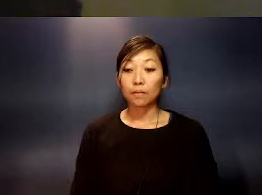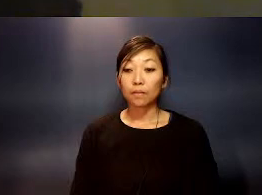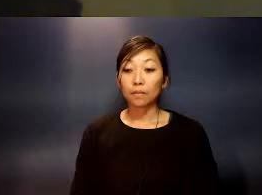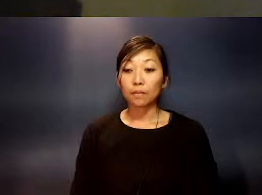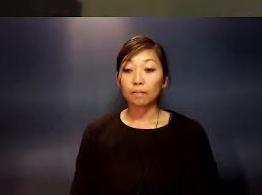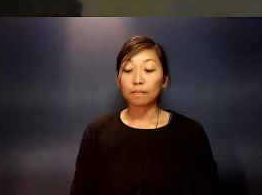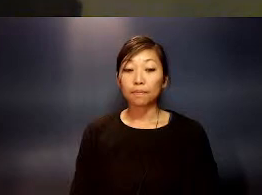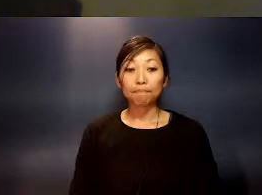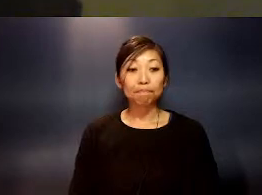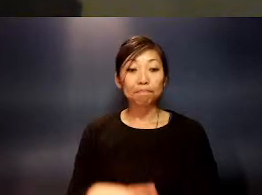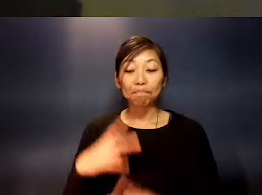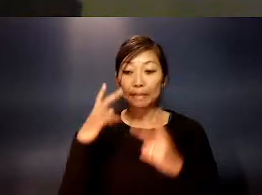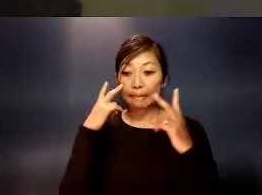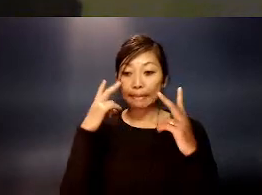BE EXPENDED BY VARIOUS CITY DEPARTMENTS IN 2022.